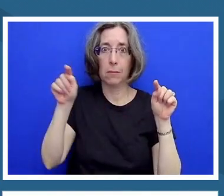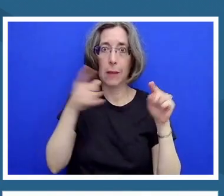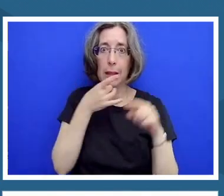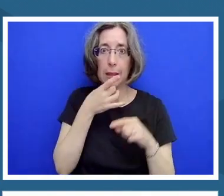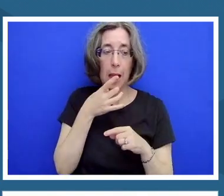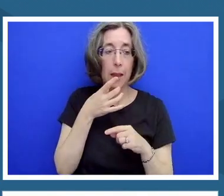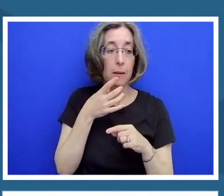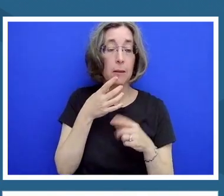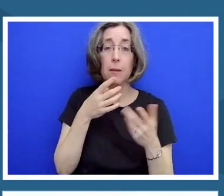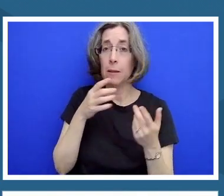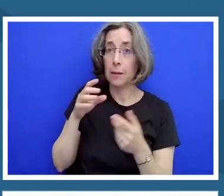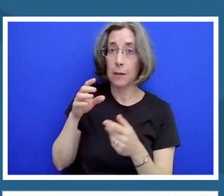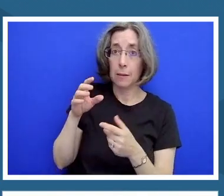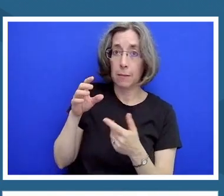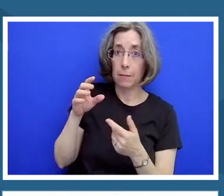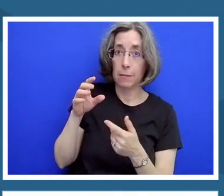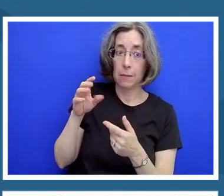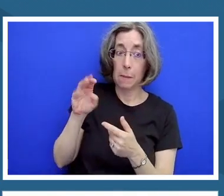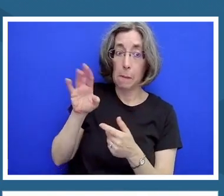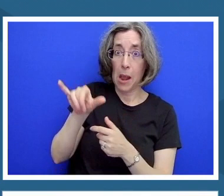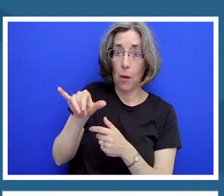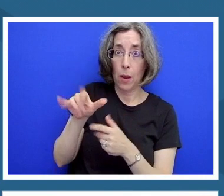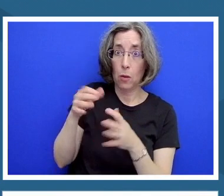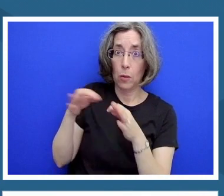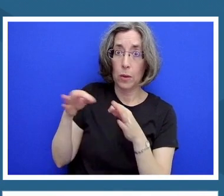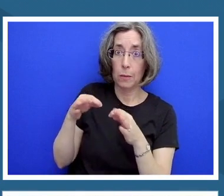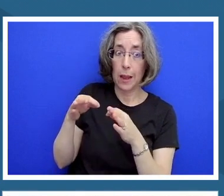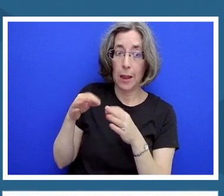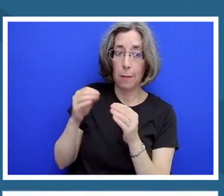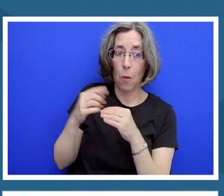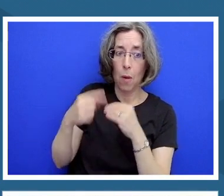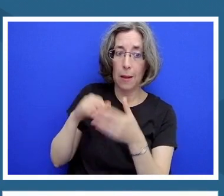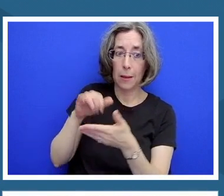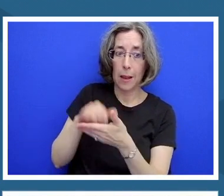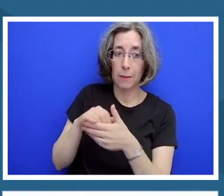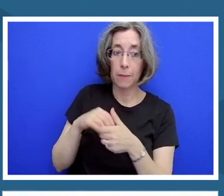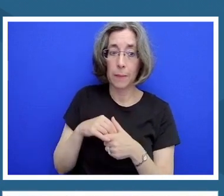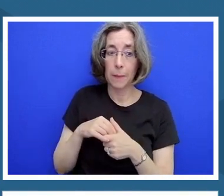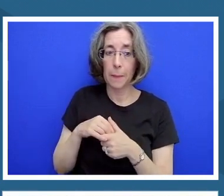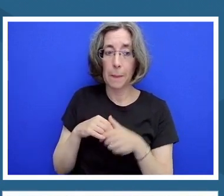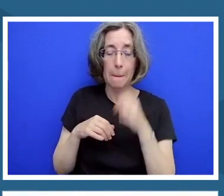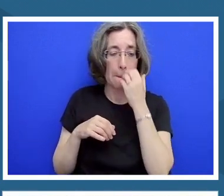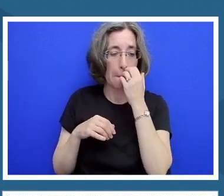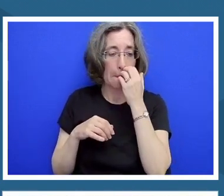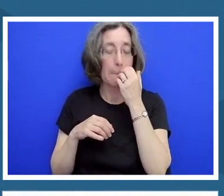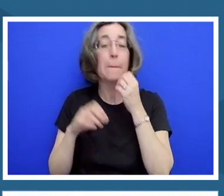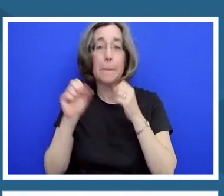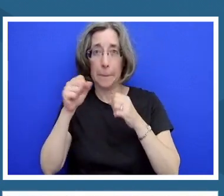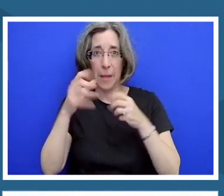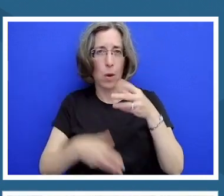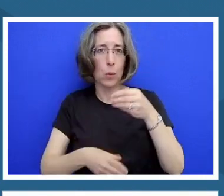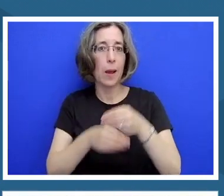discovering them on diy planet search